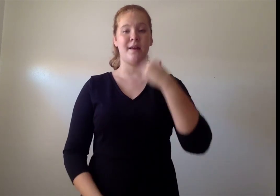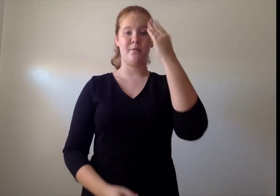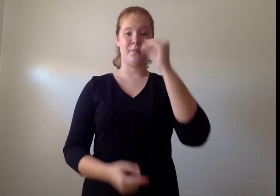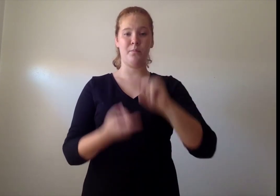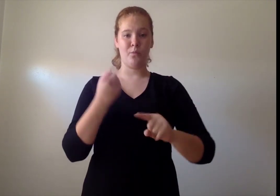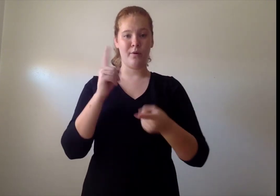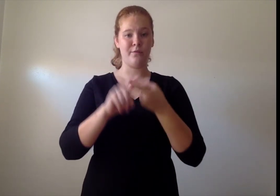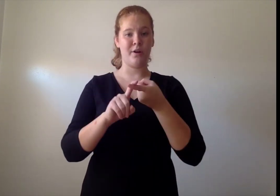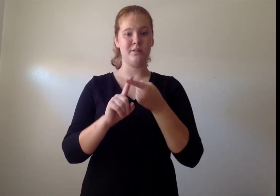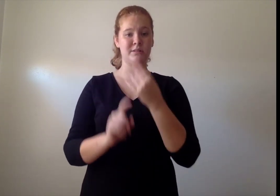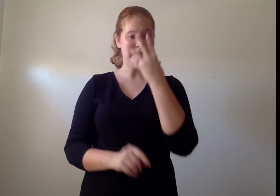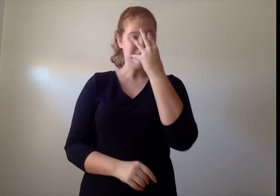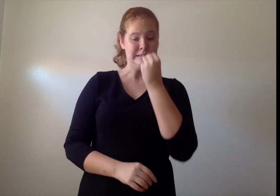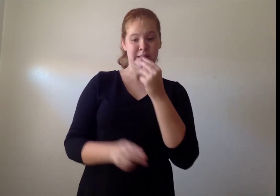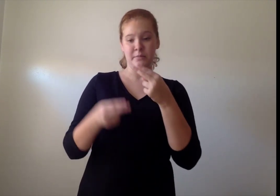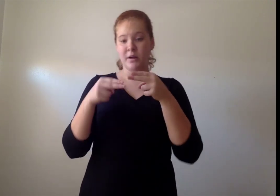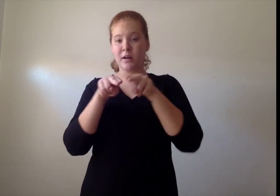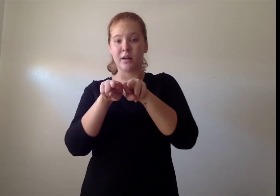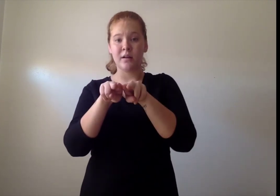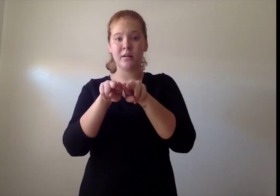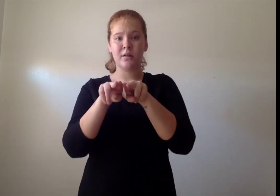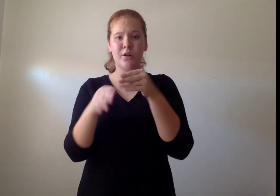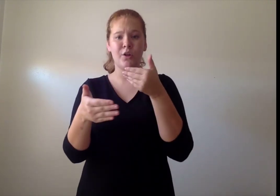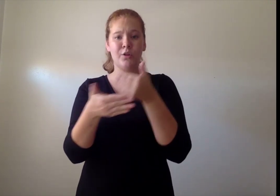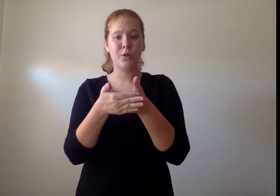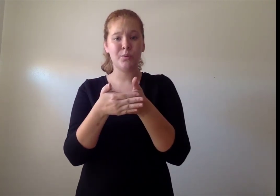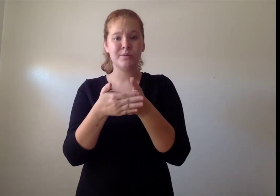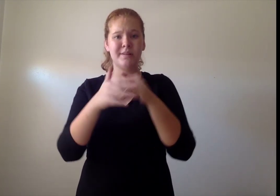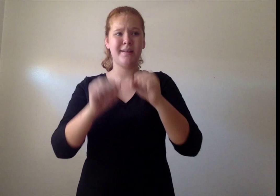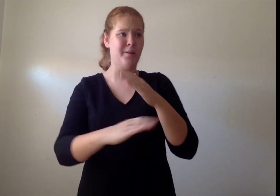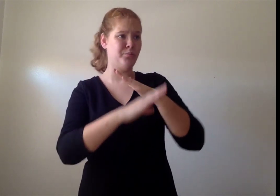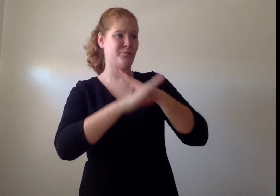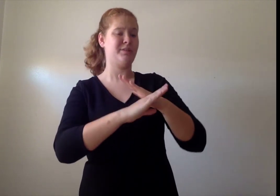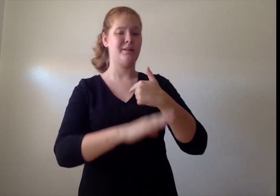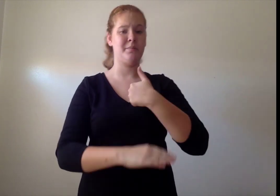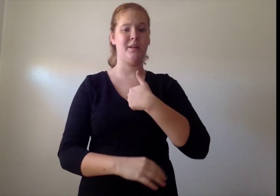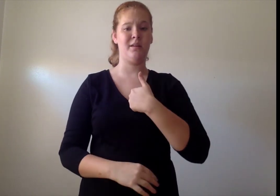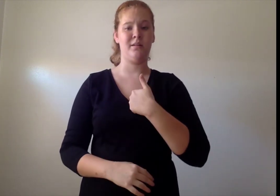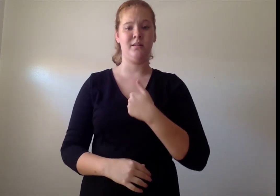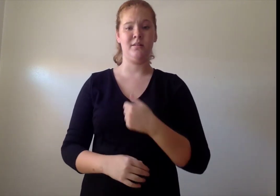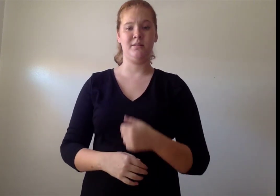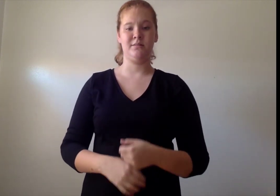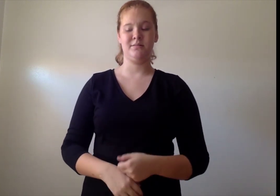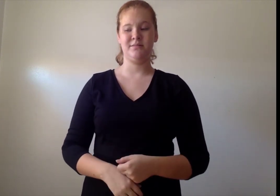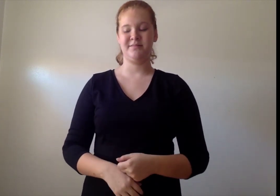to have my boyfriend standing next to me, sleeping beside me, protecting me.